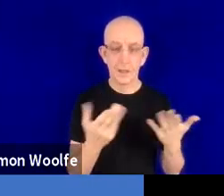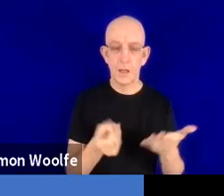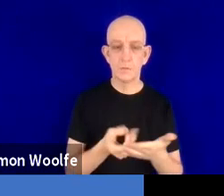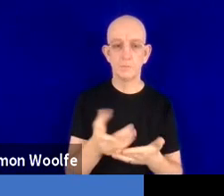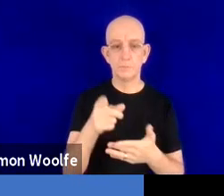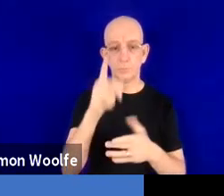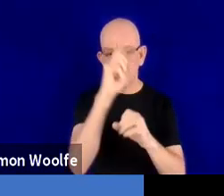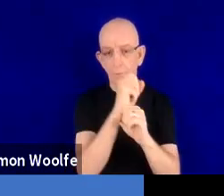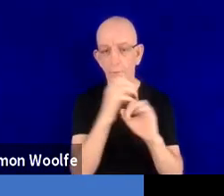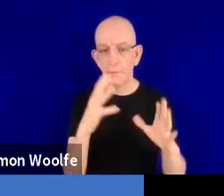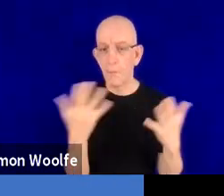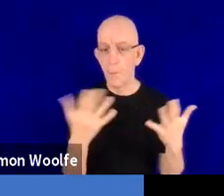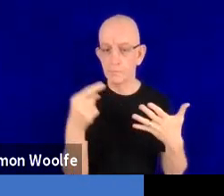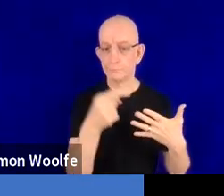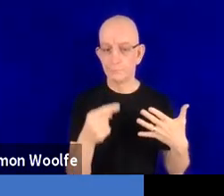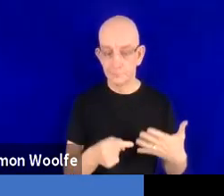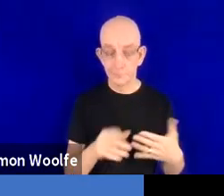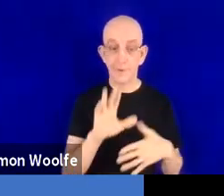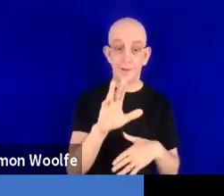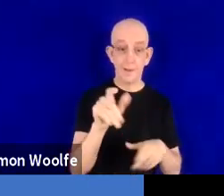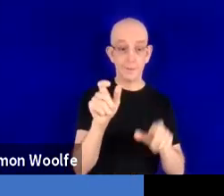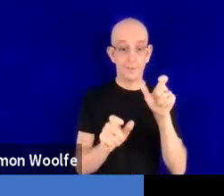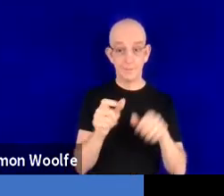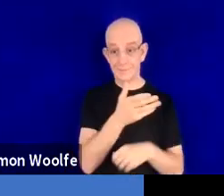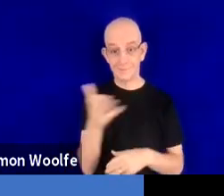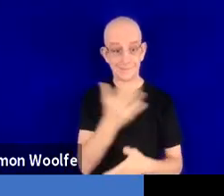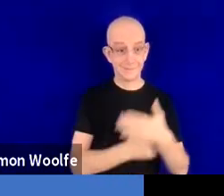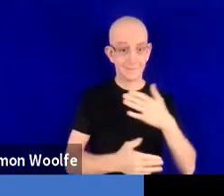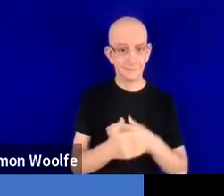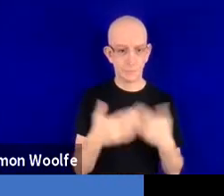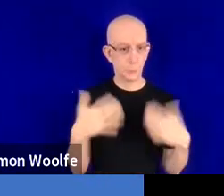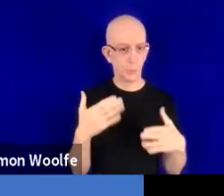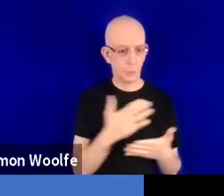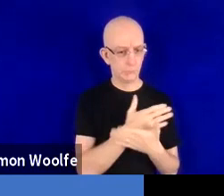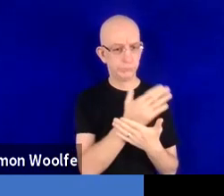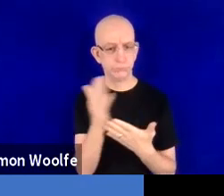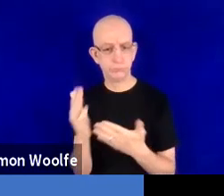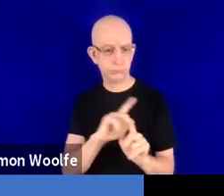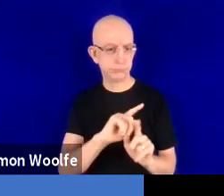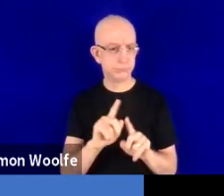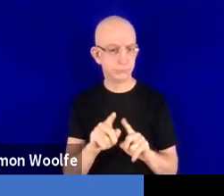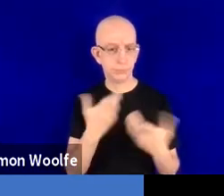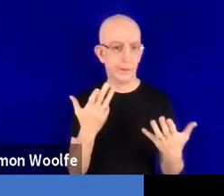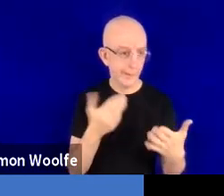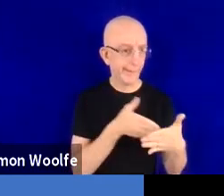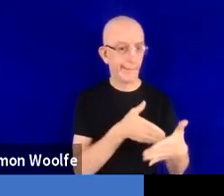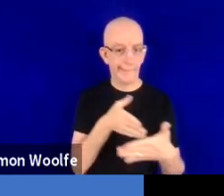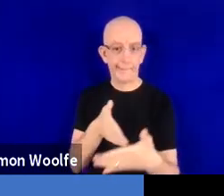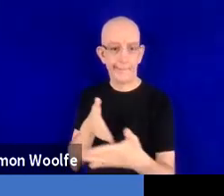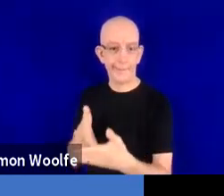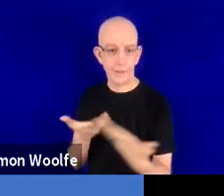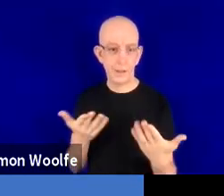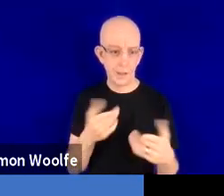But I think when we look at social protection, we can define that it is primarily looking at addressing two different interlinked issues